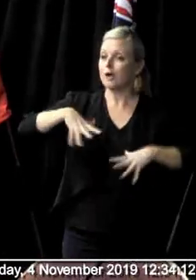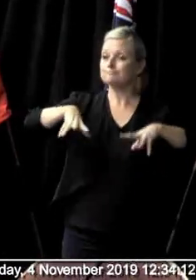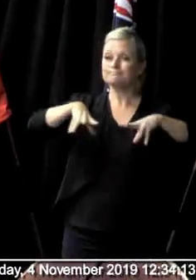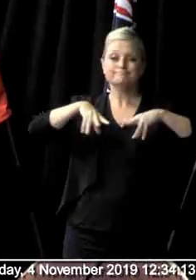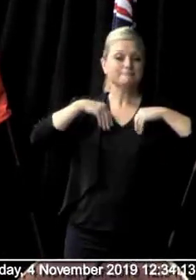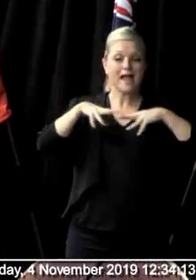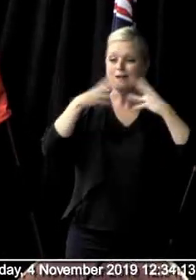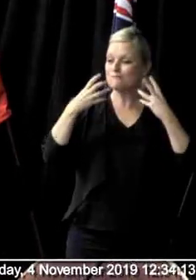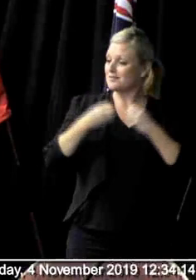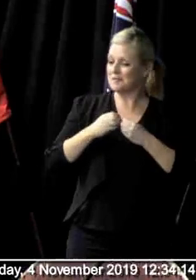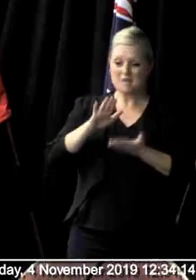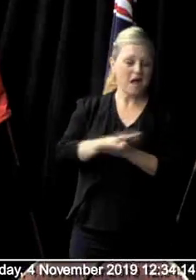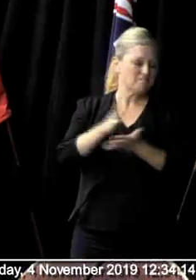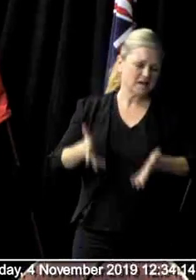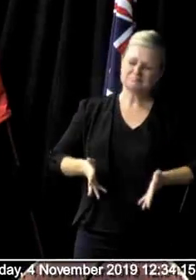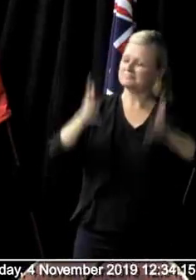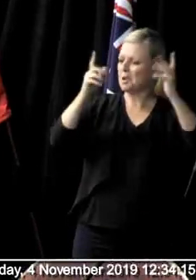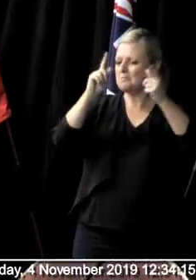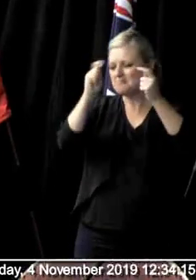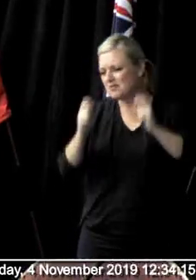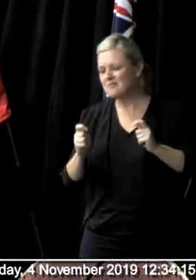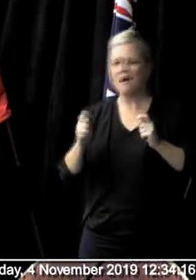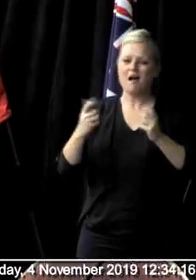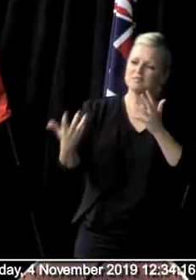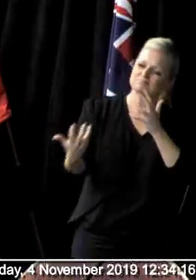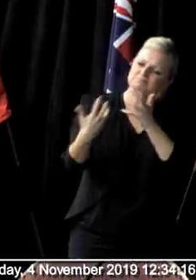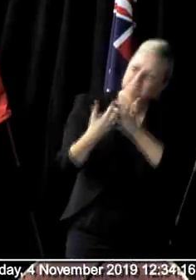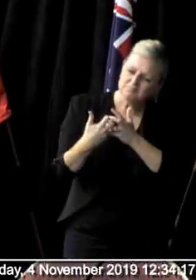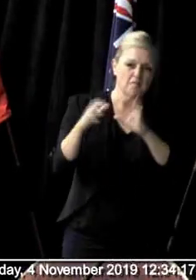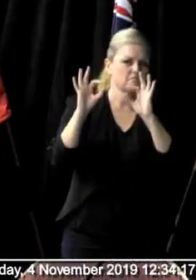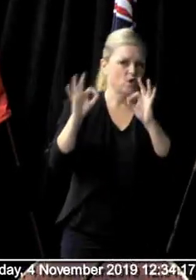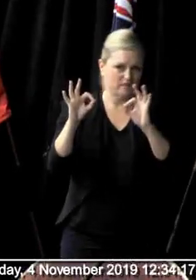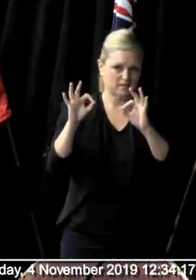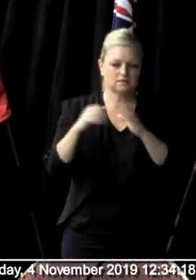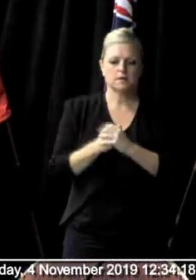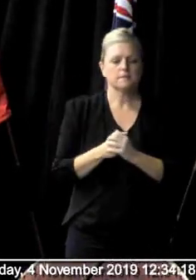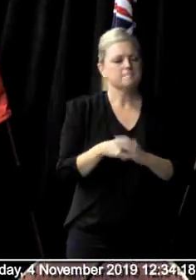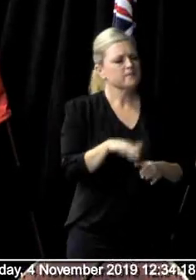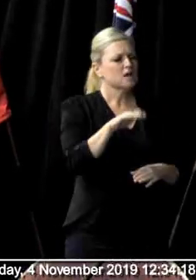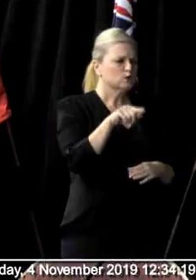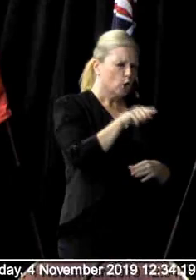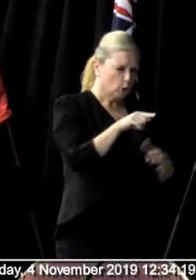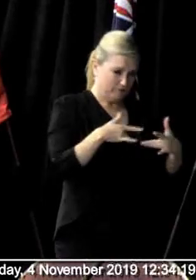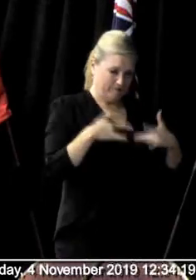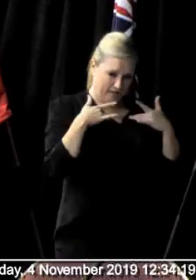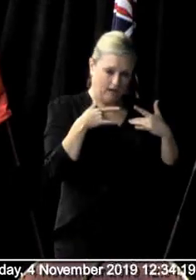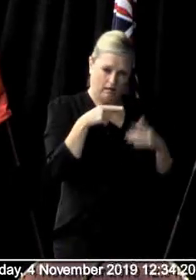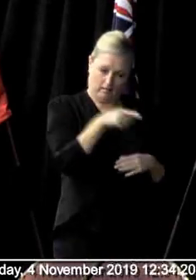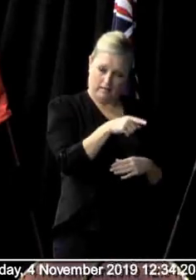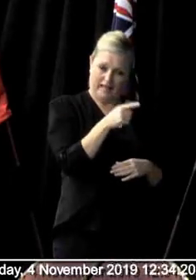for that child to engage in education. So did you feel that if the teachers had a problem,